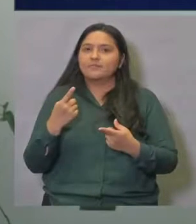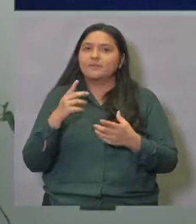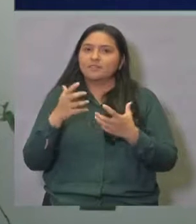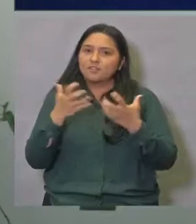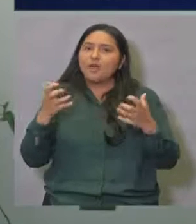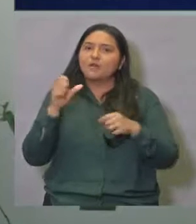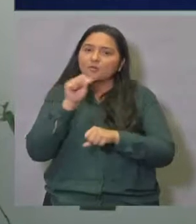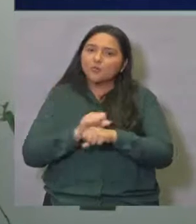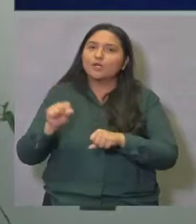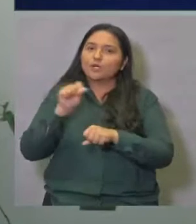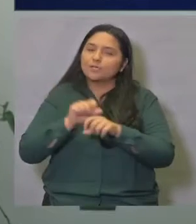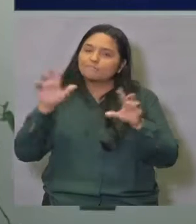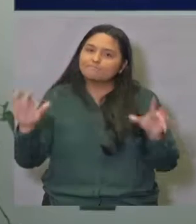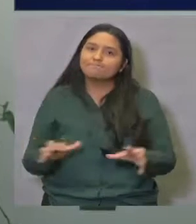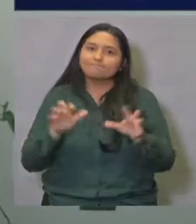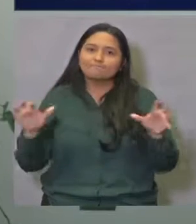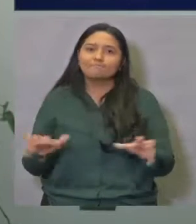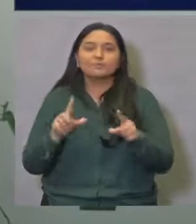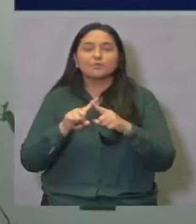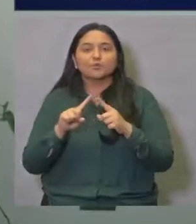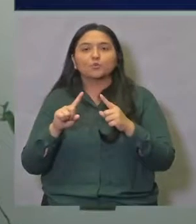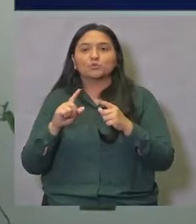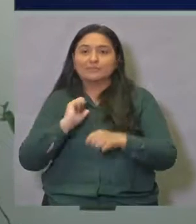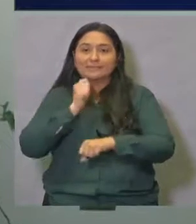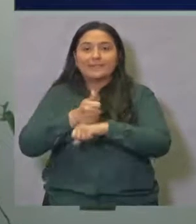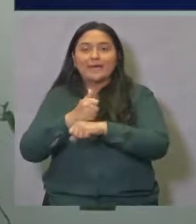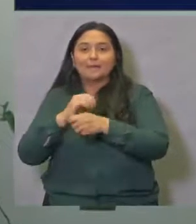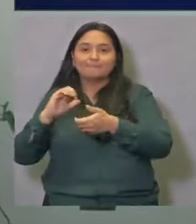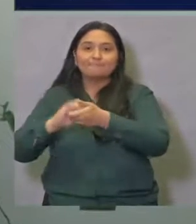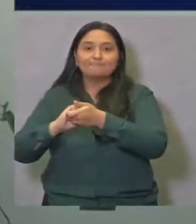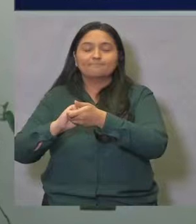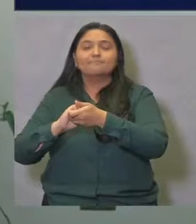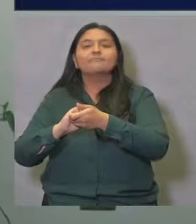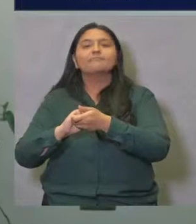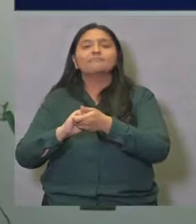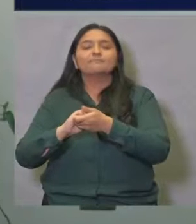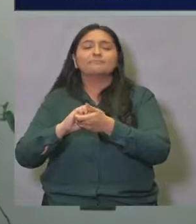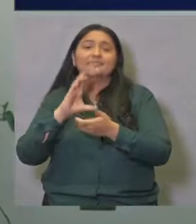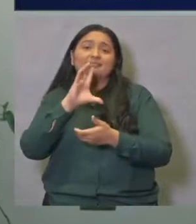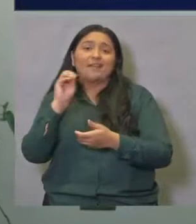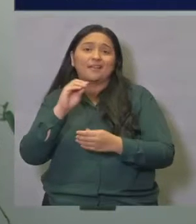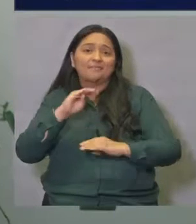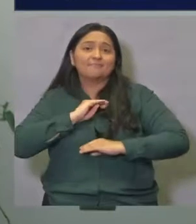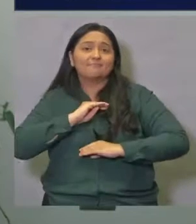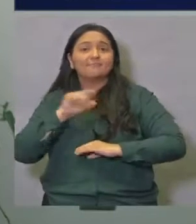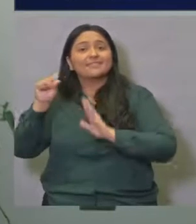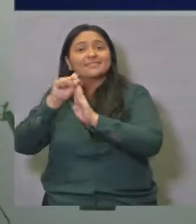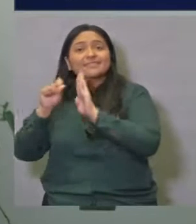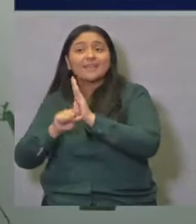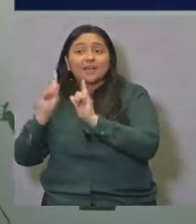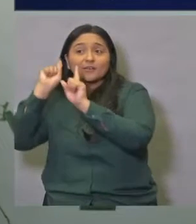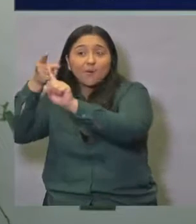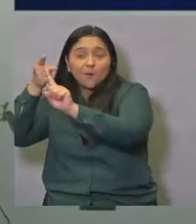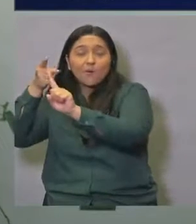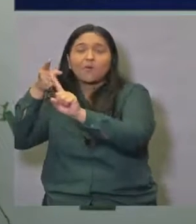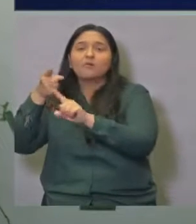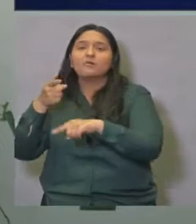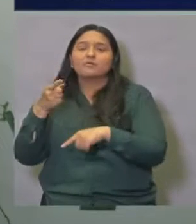IS THE HARD WORK THAT'S ALREADY